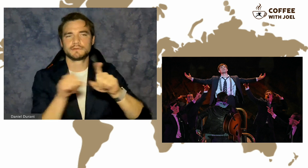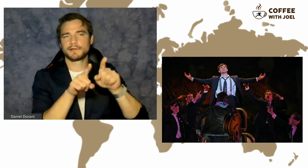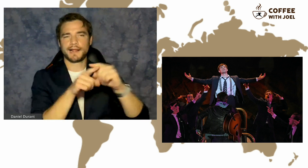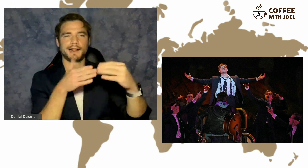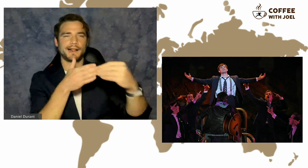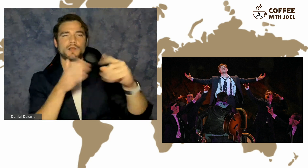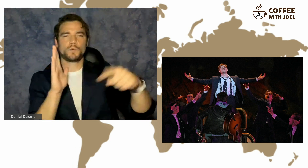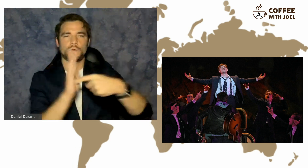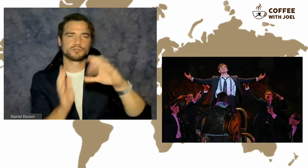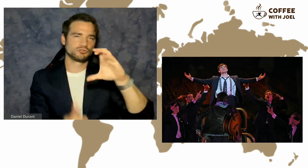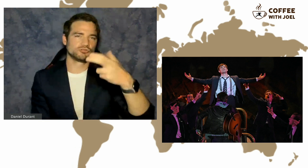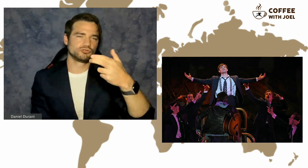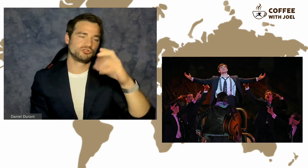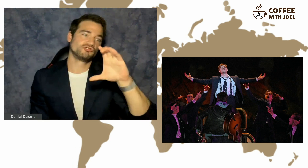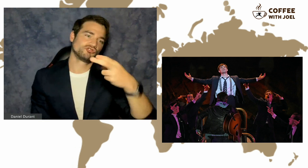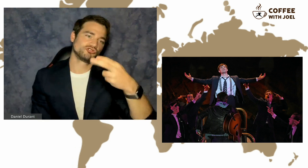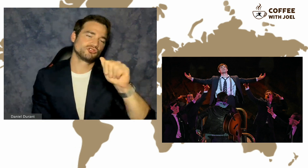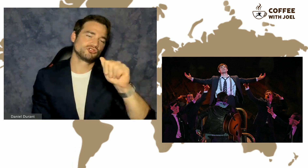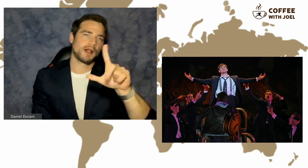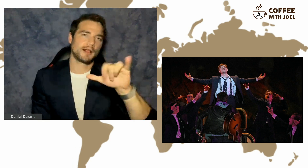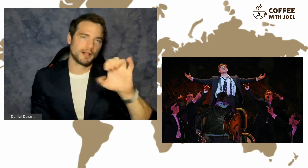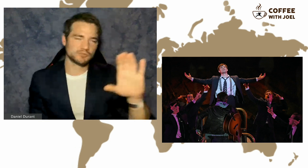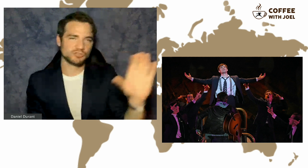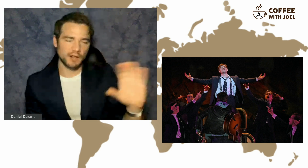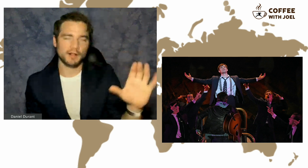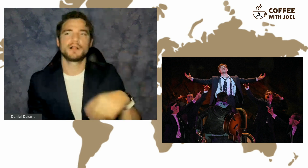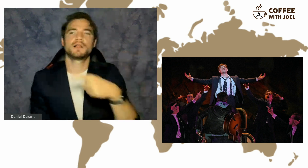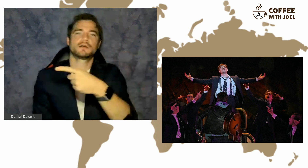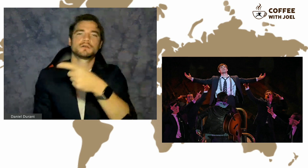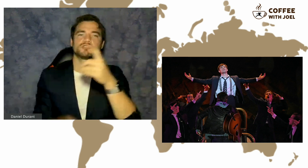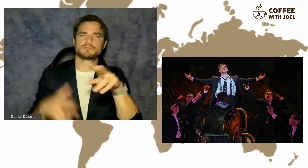I played the lead role as Charlie.